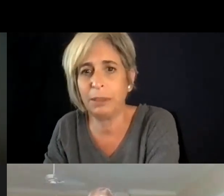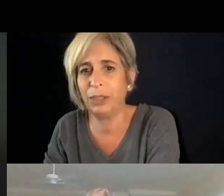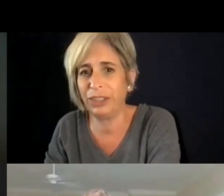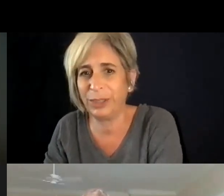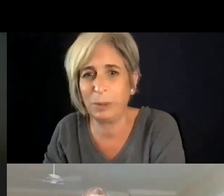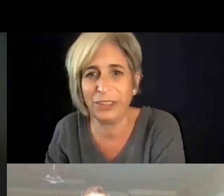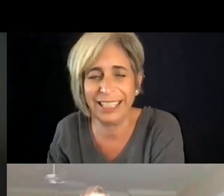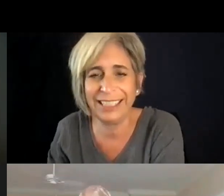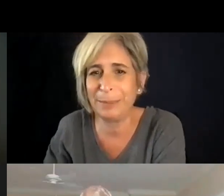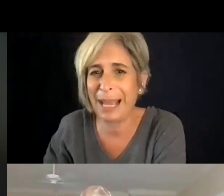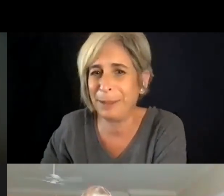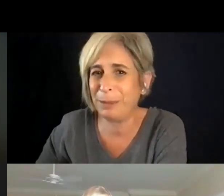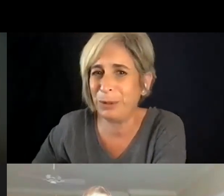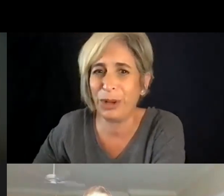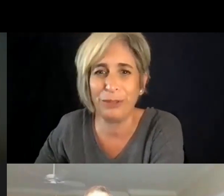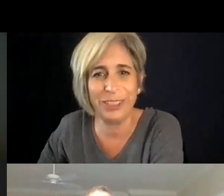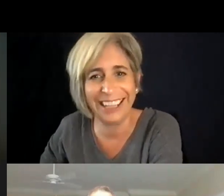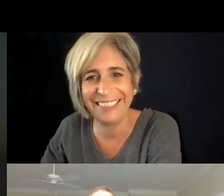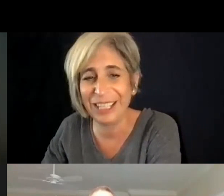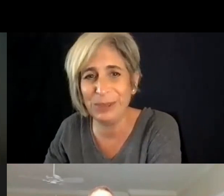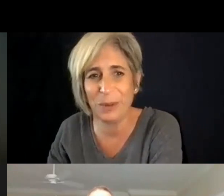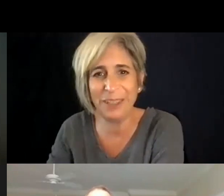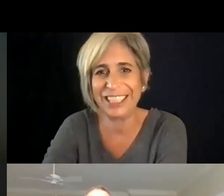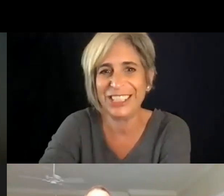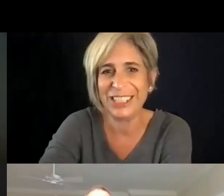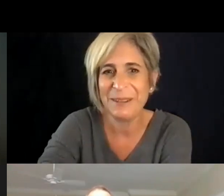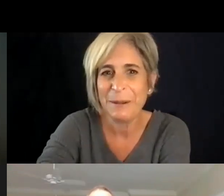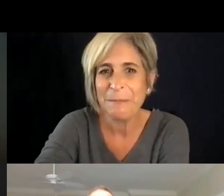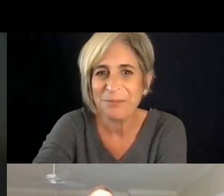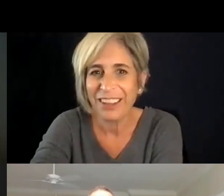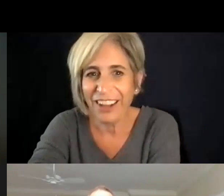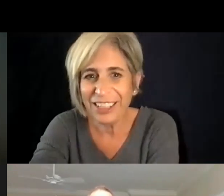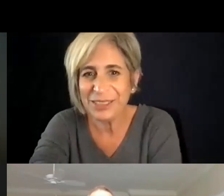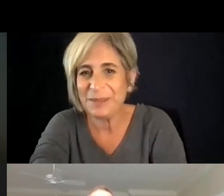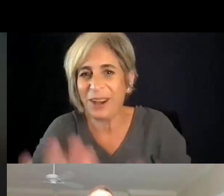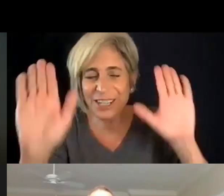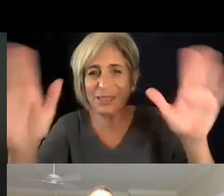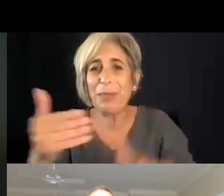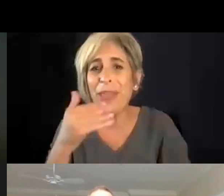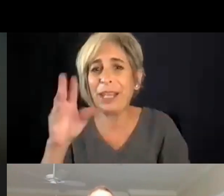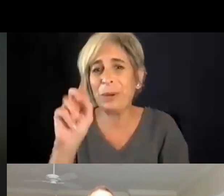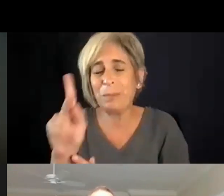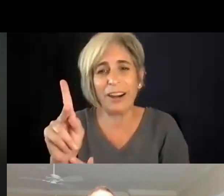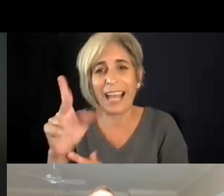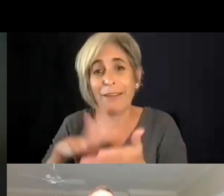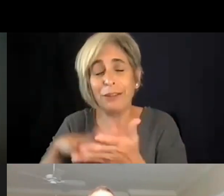It's really been a really good experience. I'm happy to be with all of you tonight. Thank you so much. Beth: Awesome, Awesome, thank you, Mark.